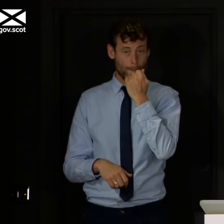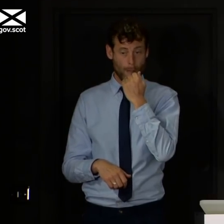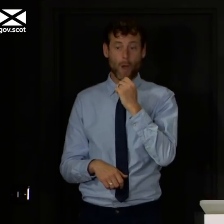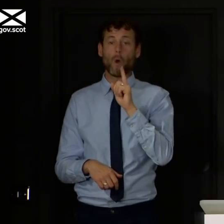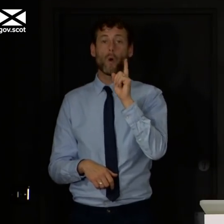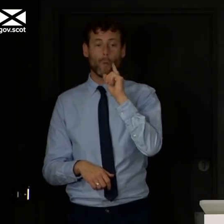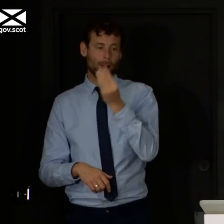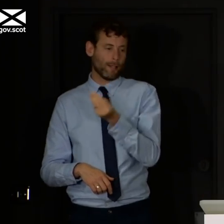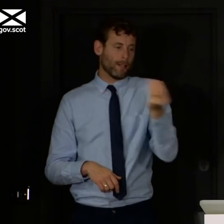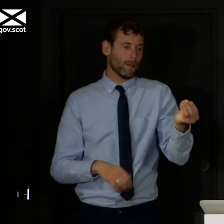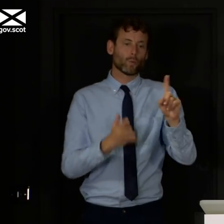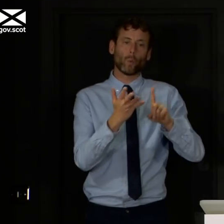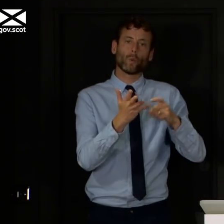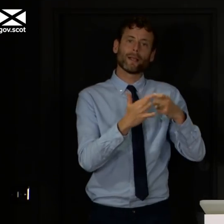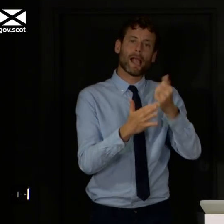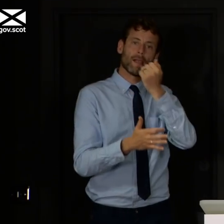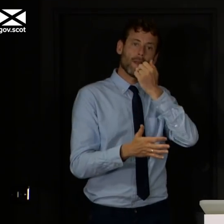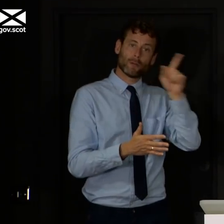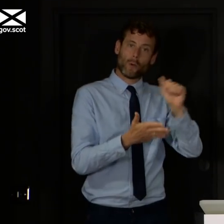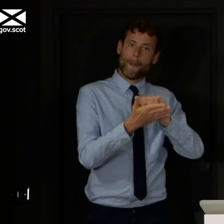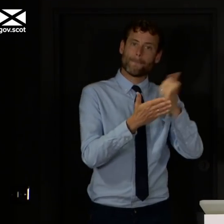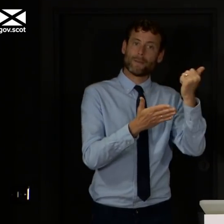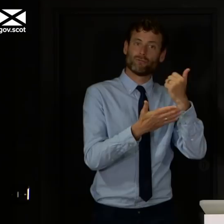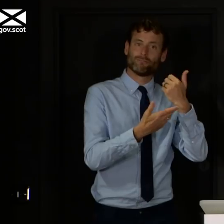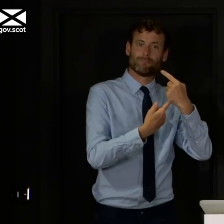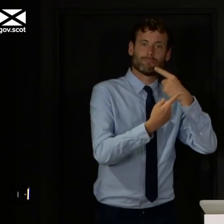number every day, and that is broken down into positive and negative, but not disaggregated